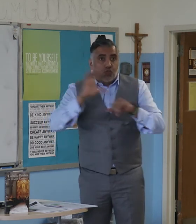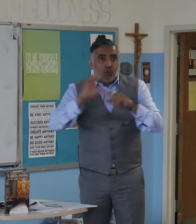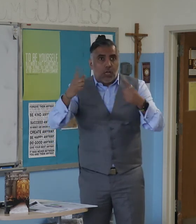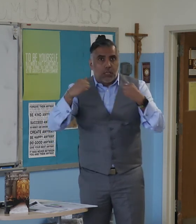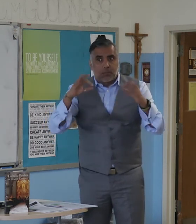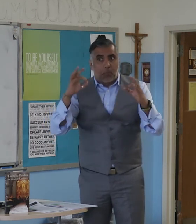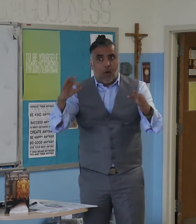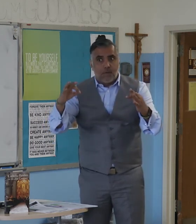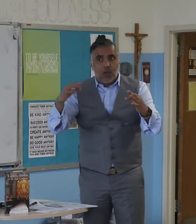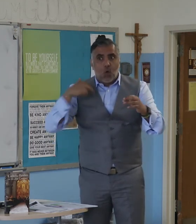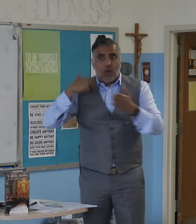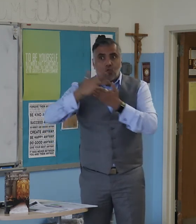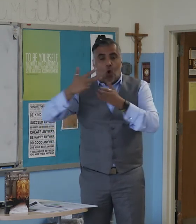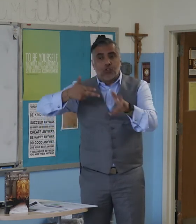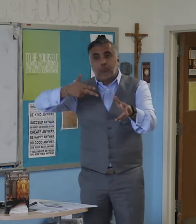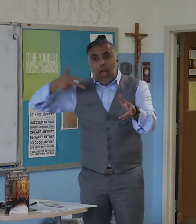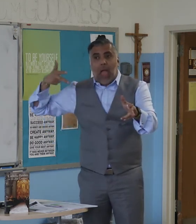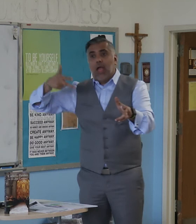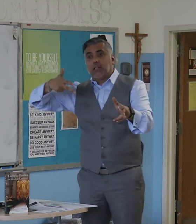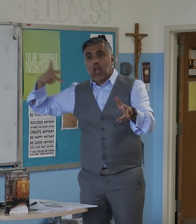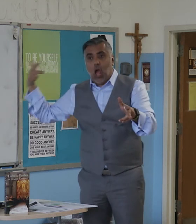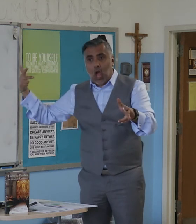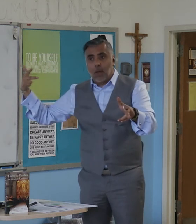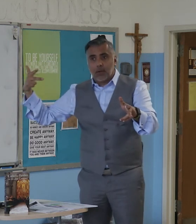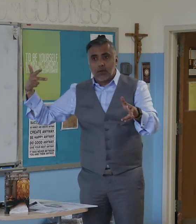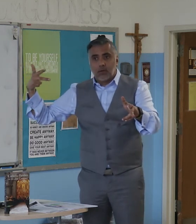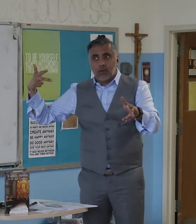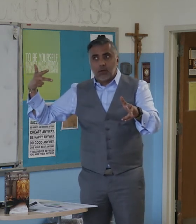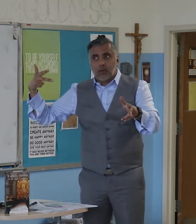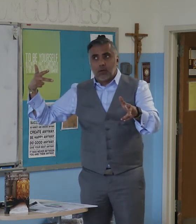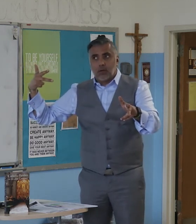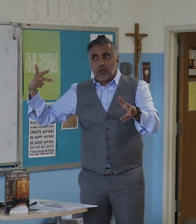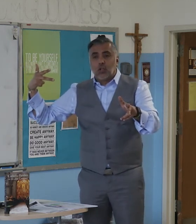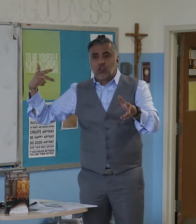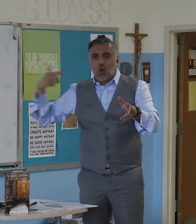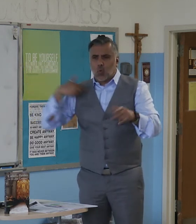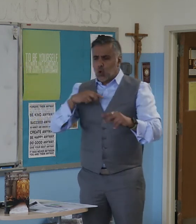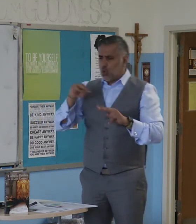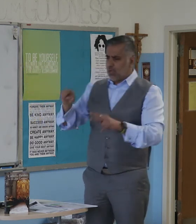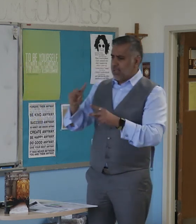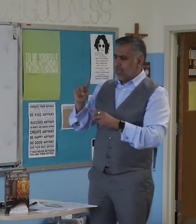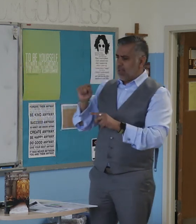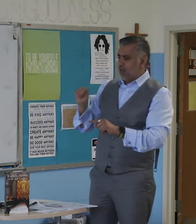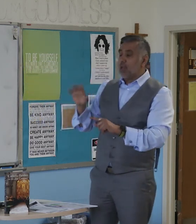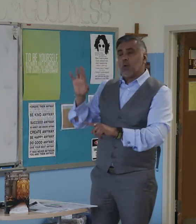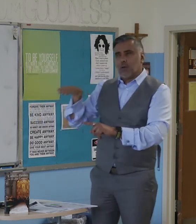we have cars backed up down the street, you know, it's a traffic problem, and we're looking at the data there and saying, "well actually Bishop, your church